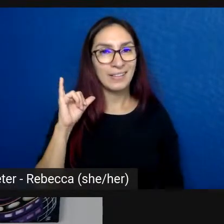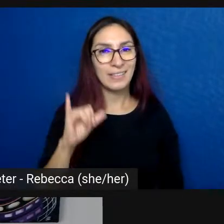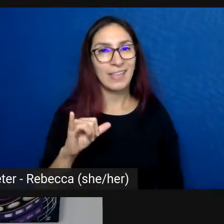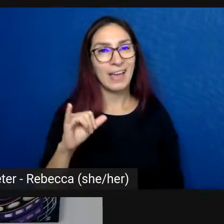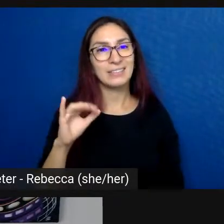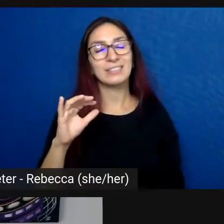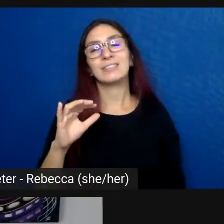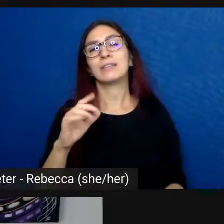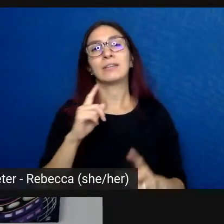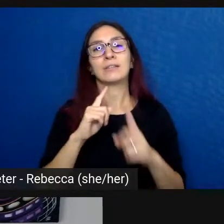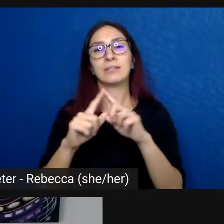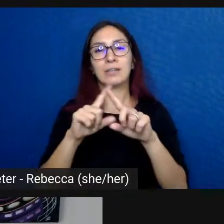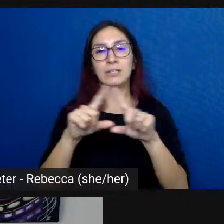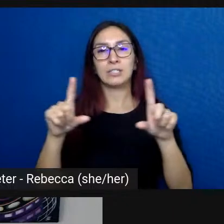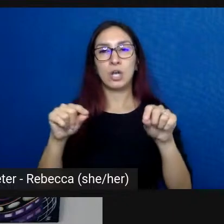as to if there is any timing on the action